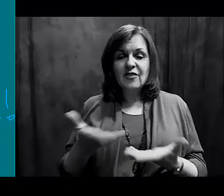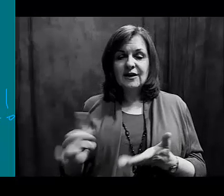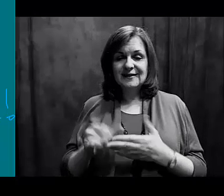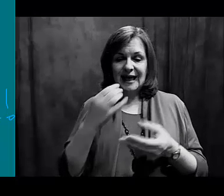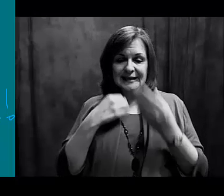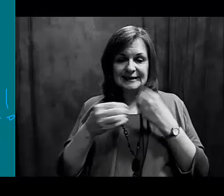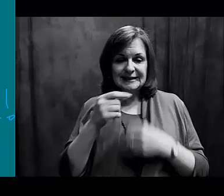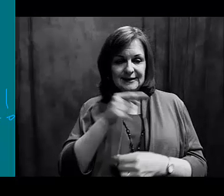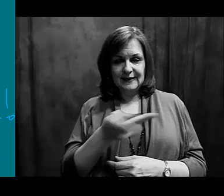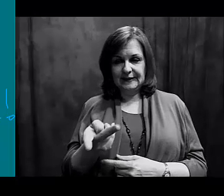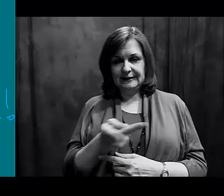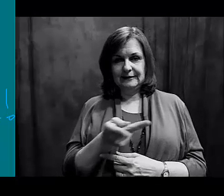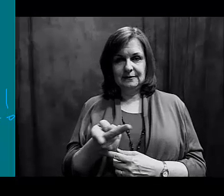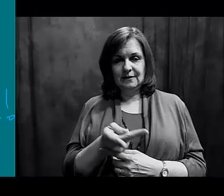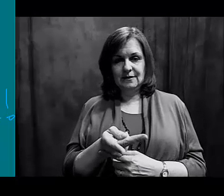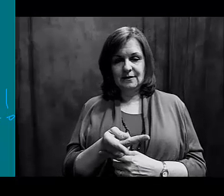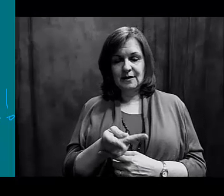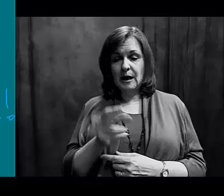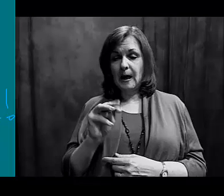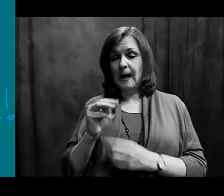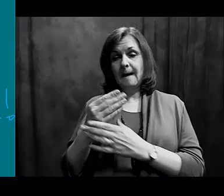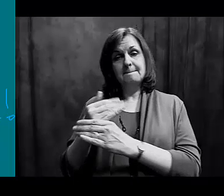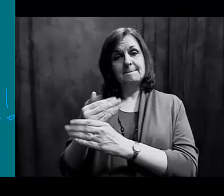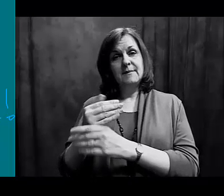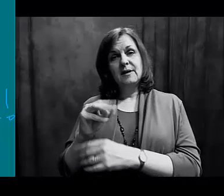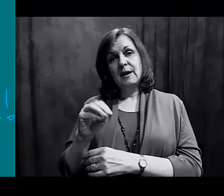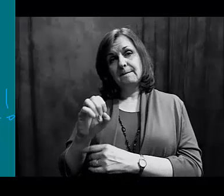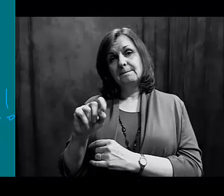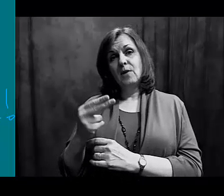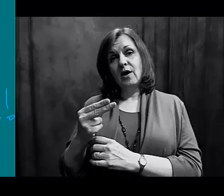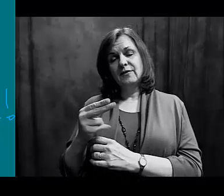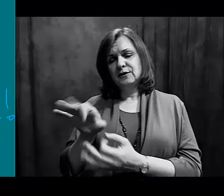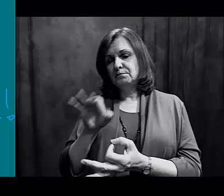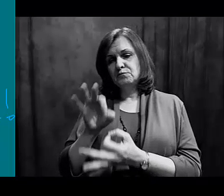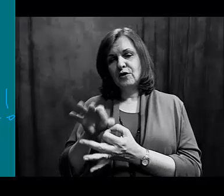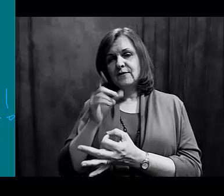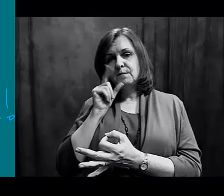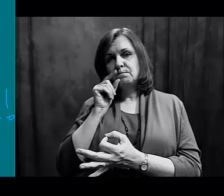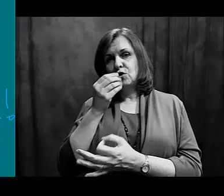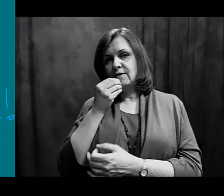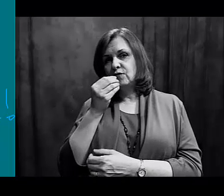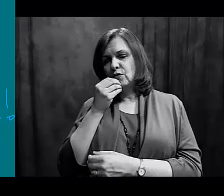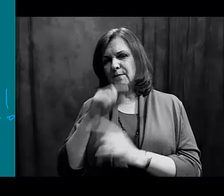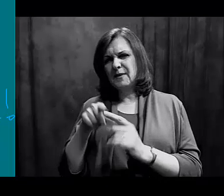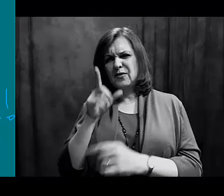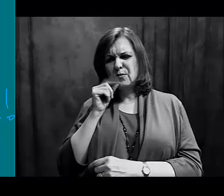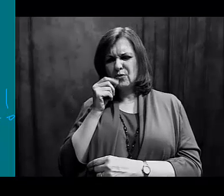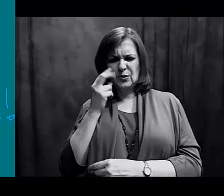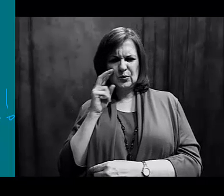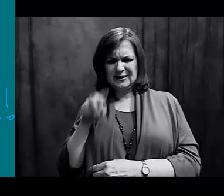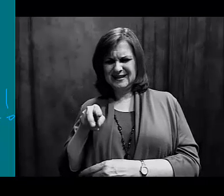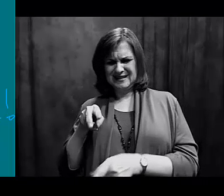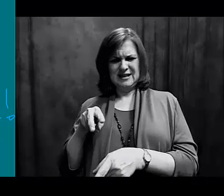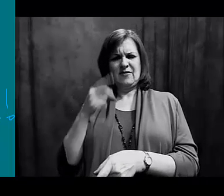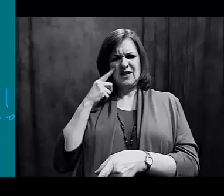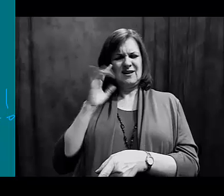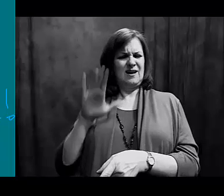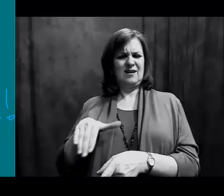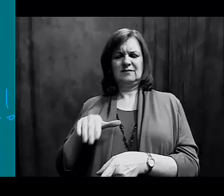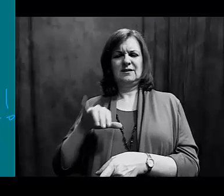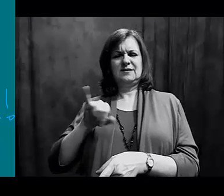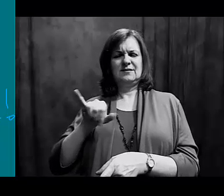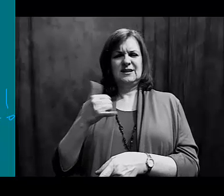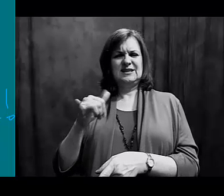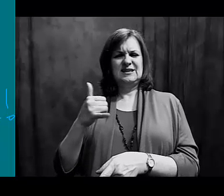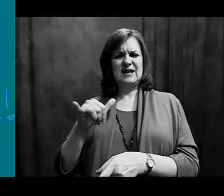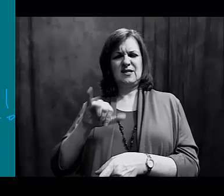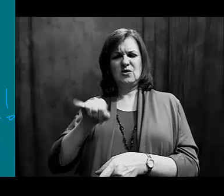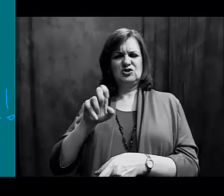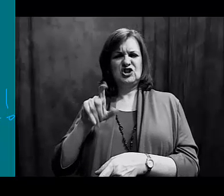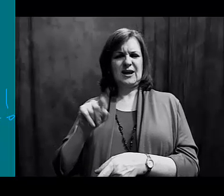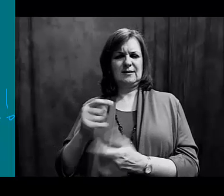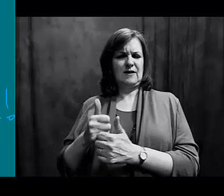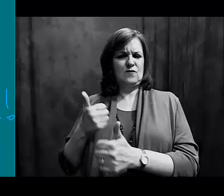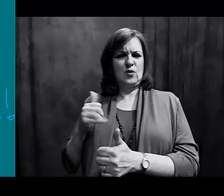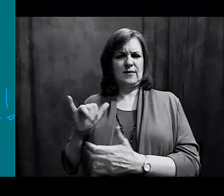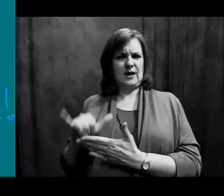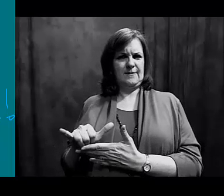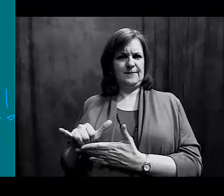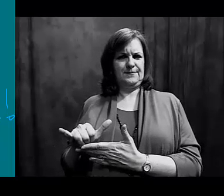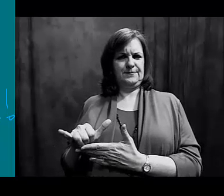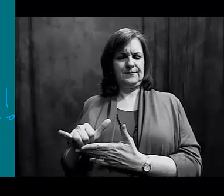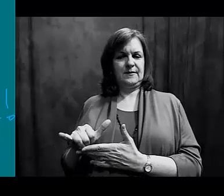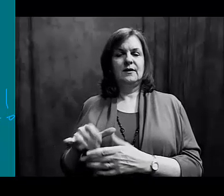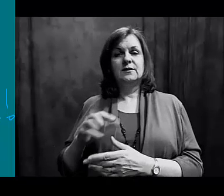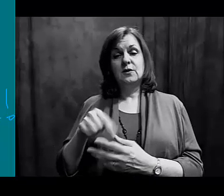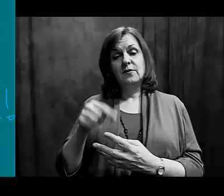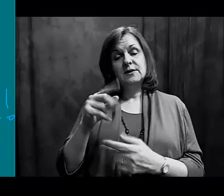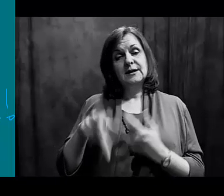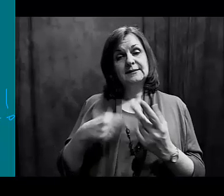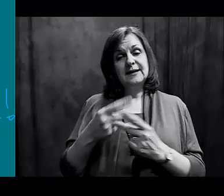so a moth is a perfect food for bird but a bird is not gonna mess with a yellow jacket! so these interactions are very very strong